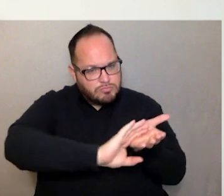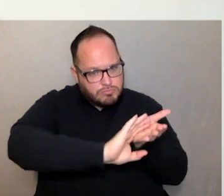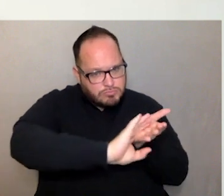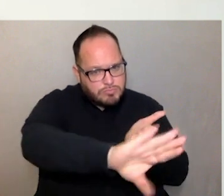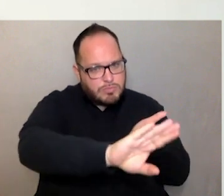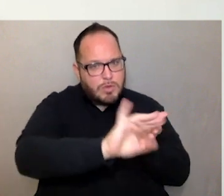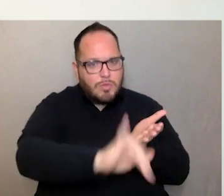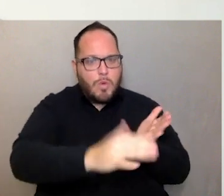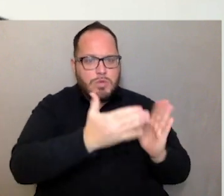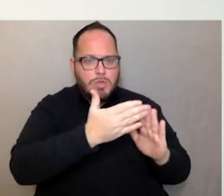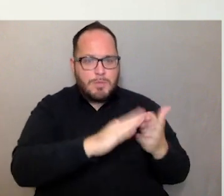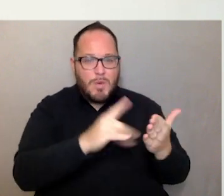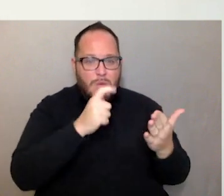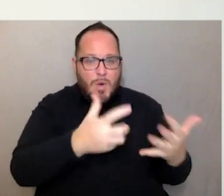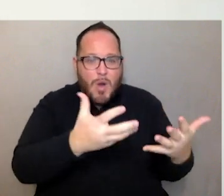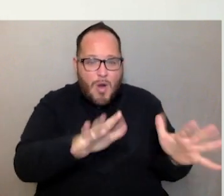ALREADY MARGINALIZED. AND DOING THAT, NOT ONLY DOES IT